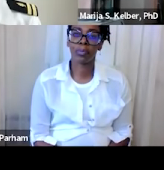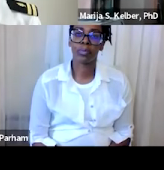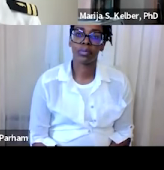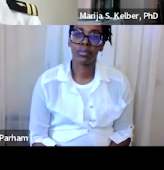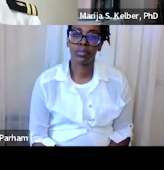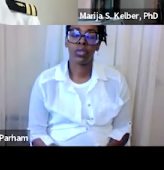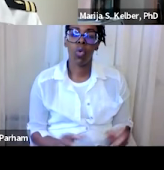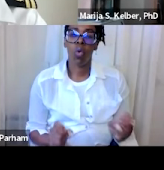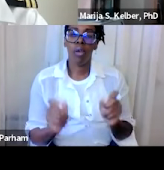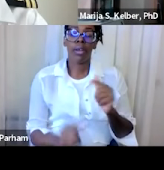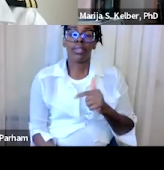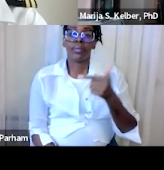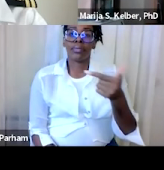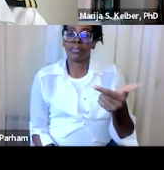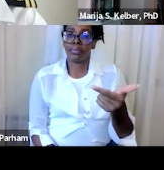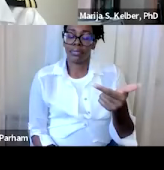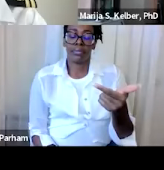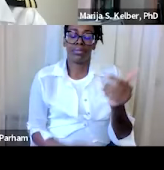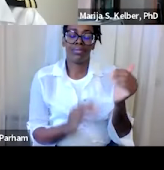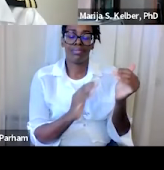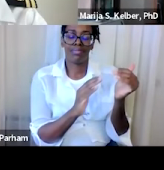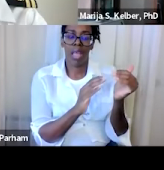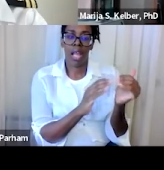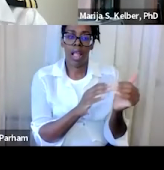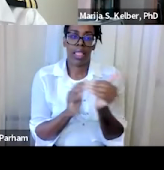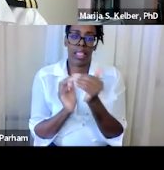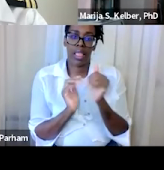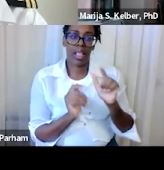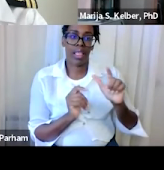and now I will turn it over to my colleague, Lieutenant Grant.